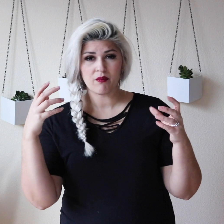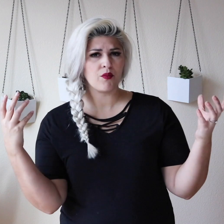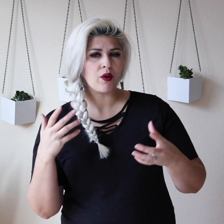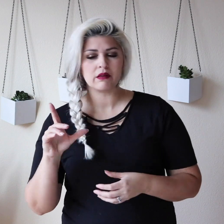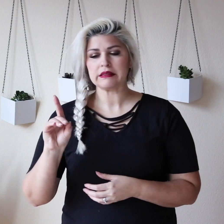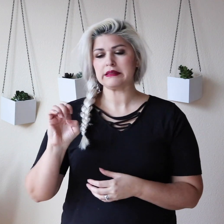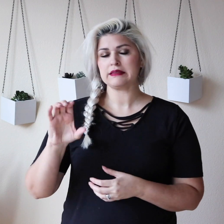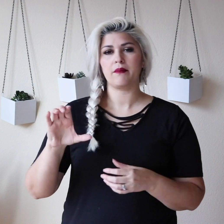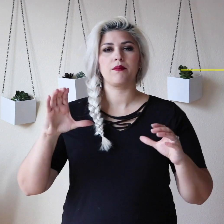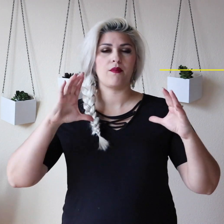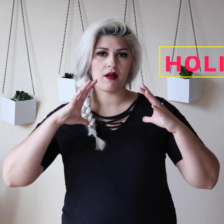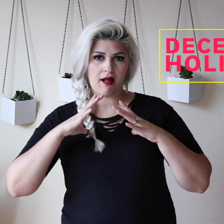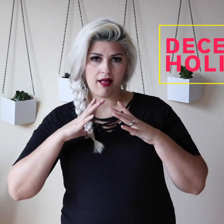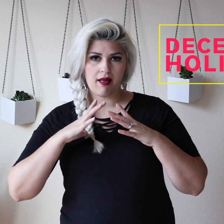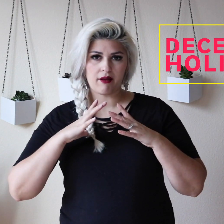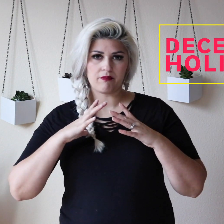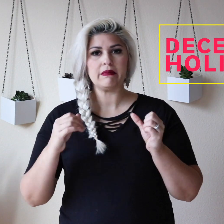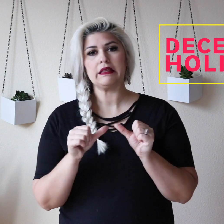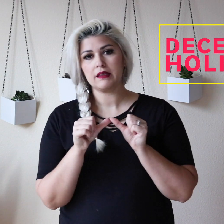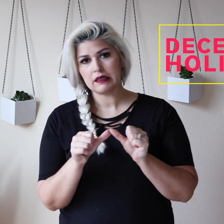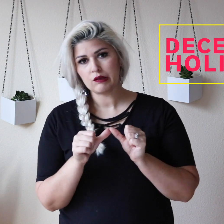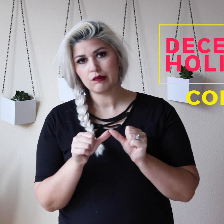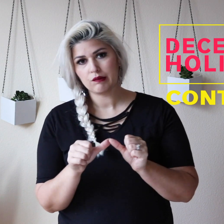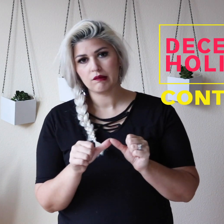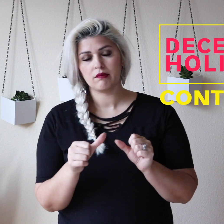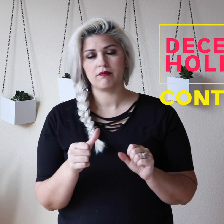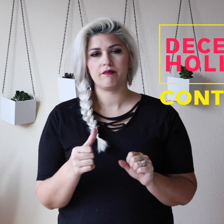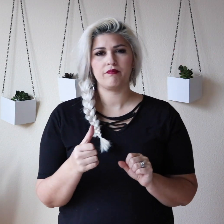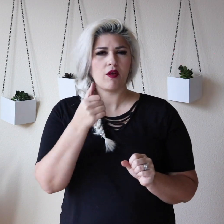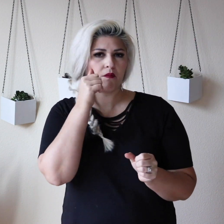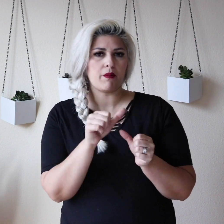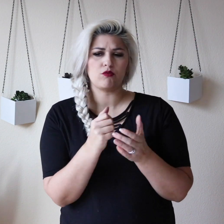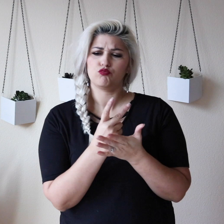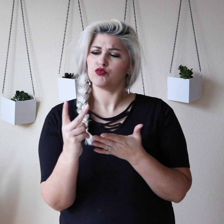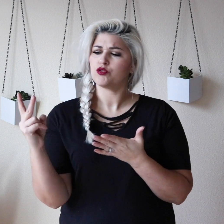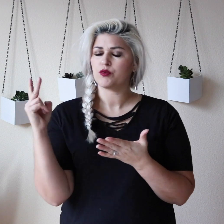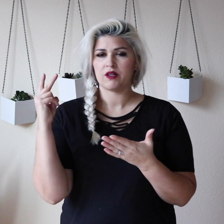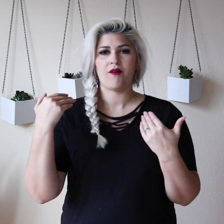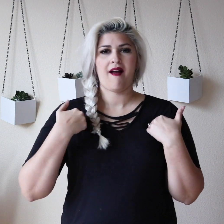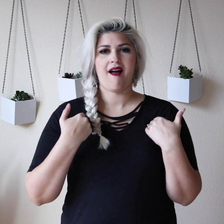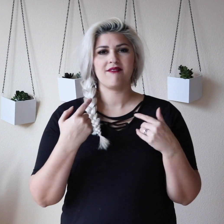This month's theme is December Holidays continued. Remember two weeks ago?